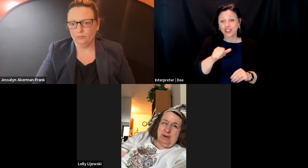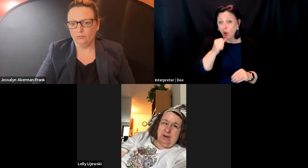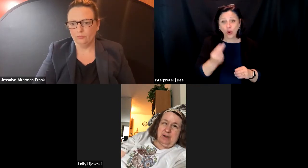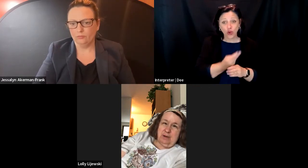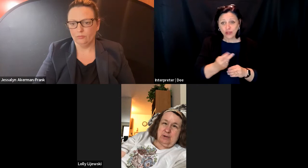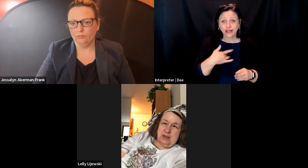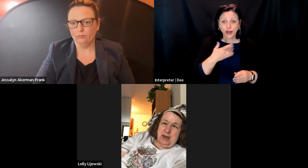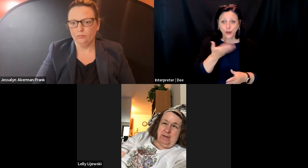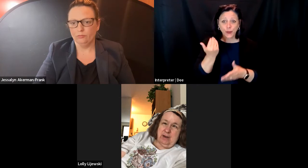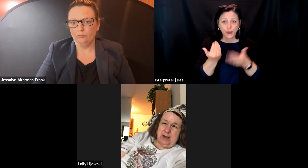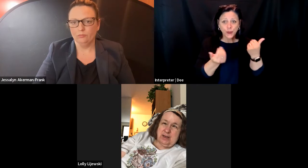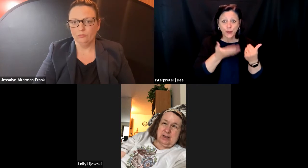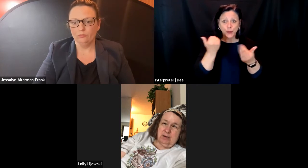I'm not a fluent Braille reader, though I learned it early.